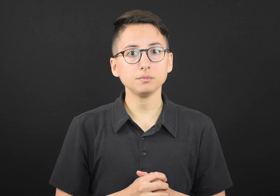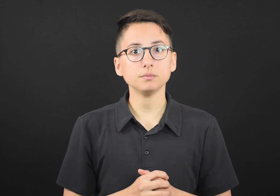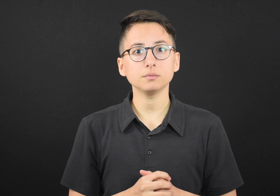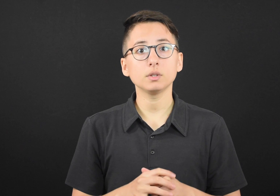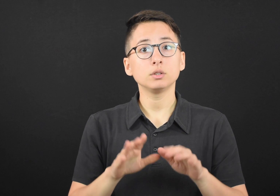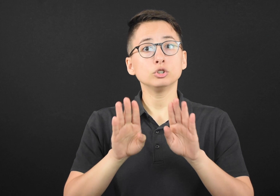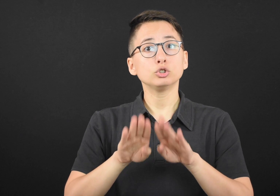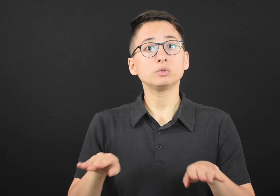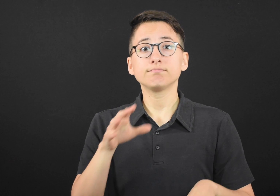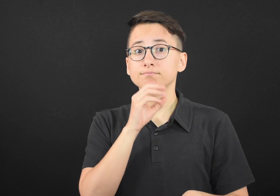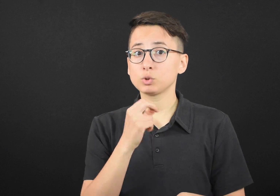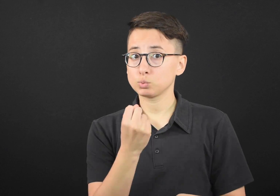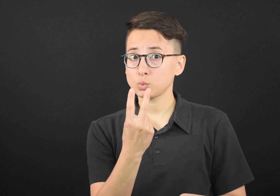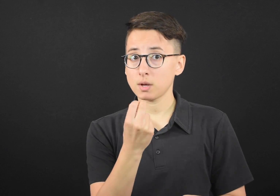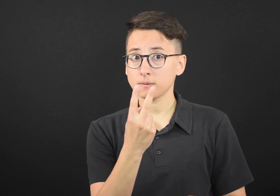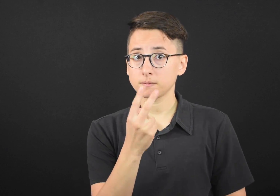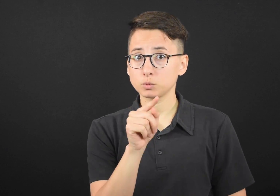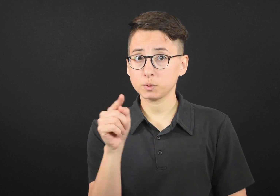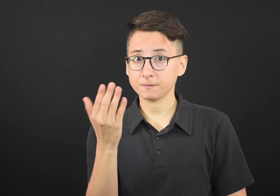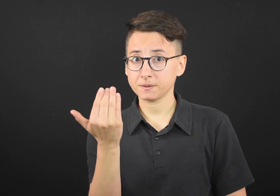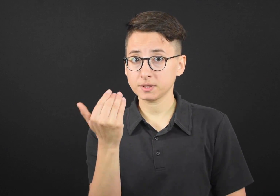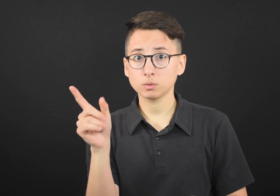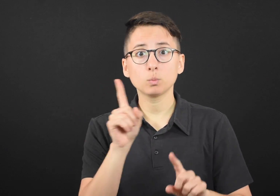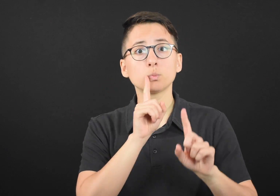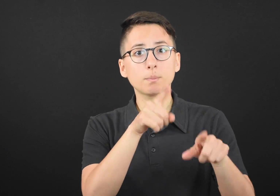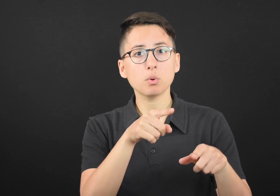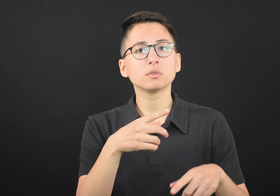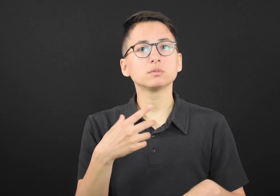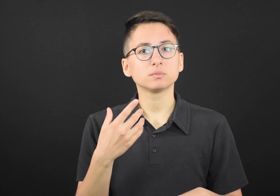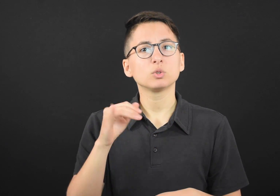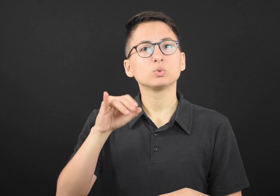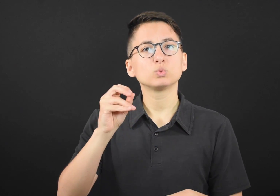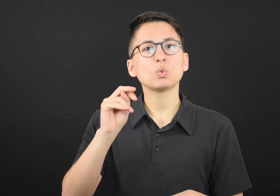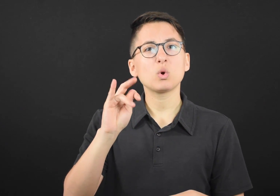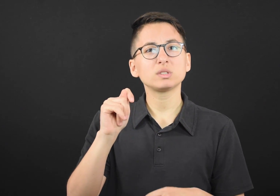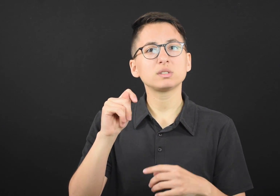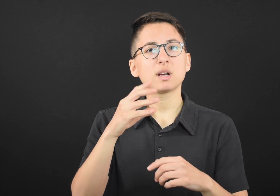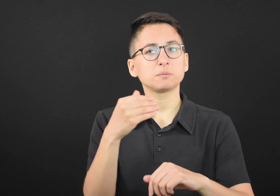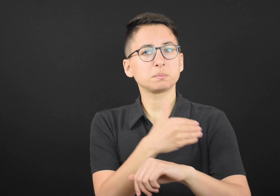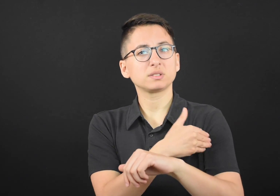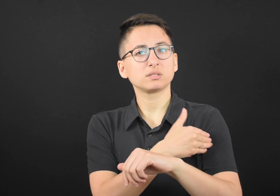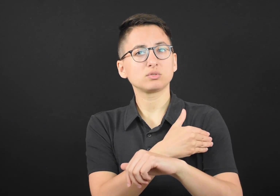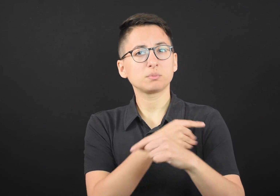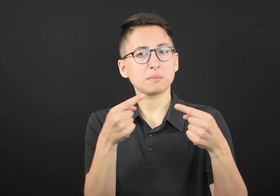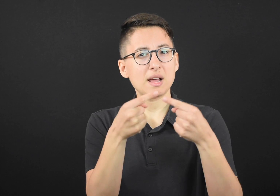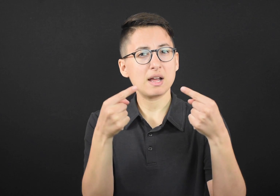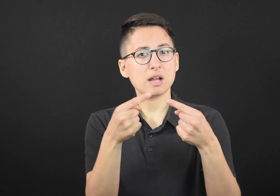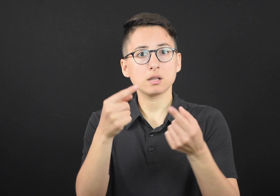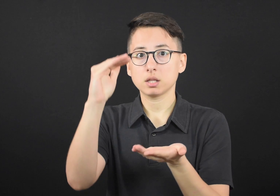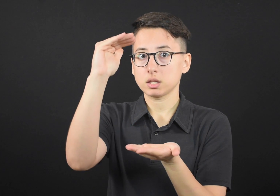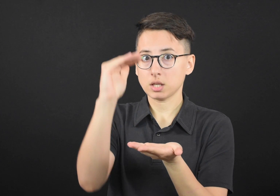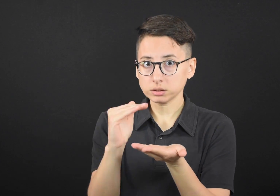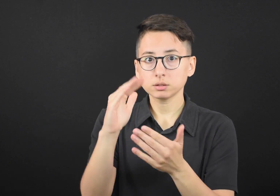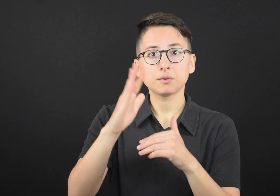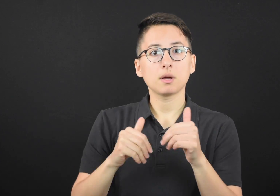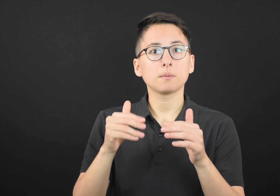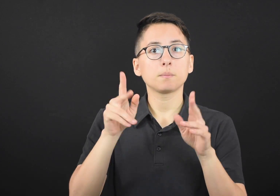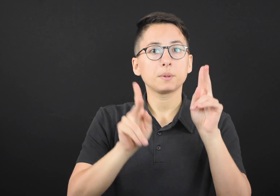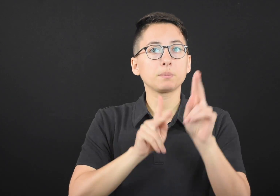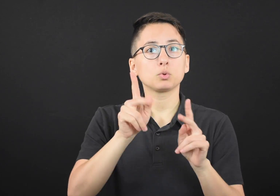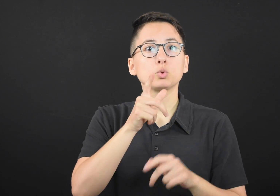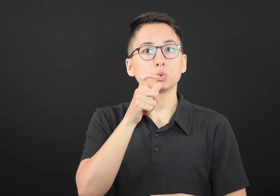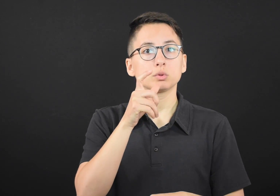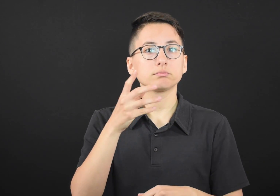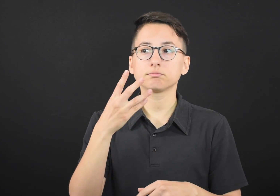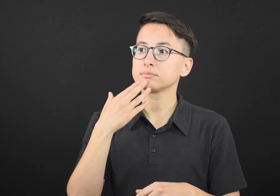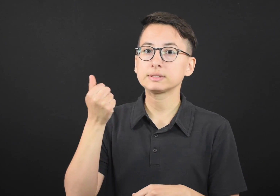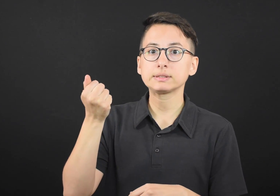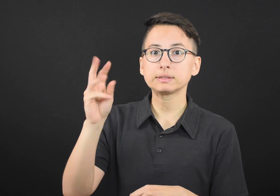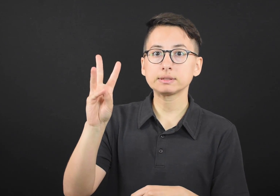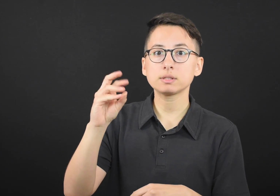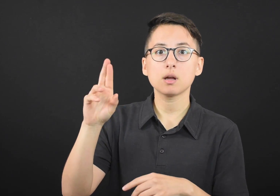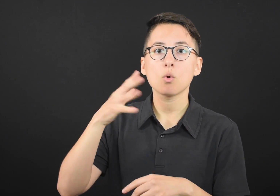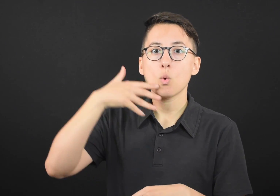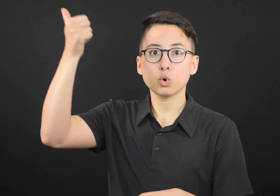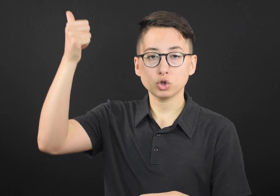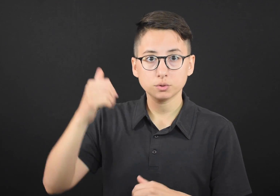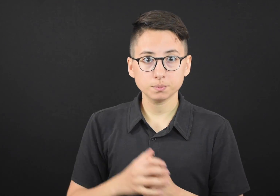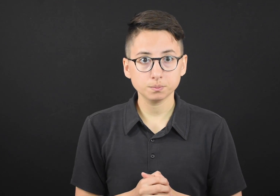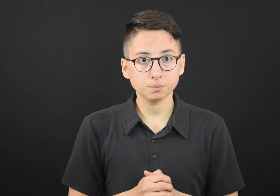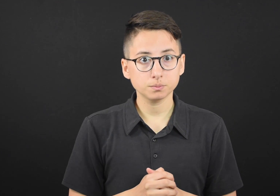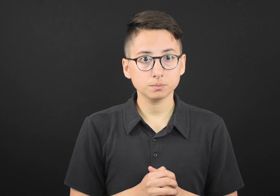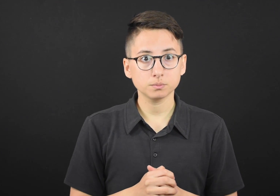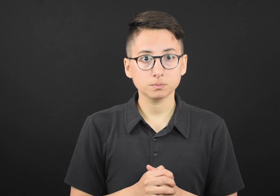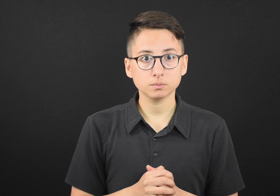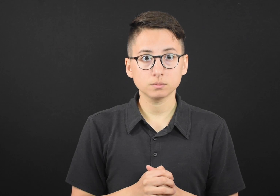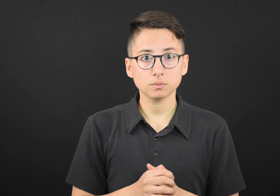25 year old people who also received the vaccine (10% vs 7% after